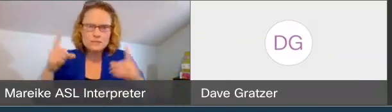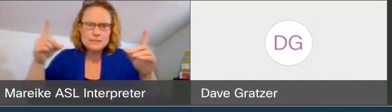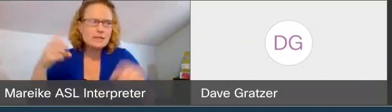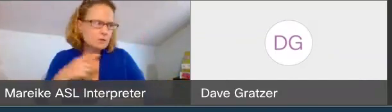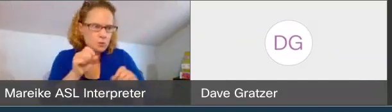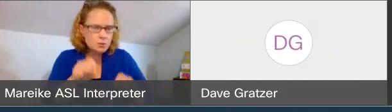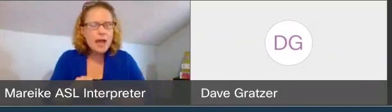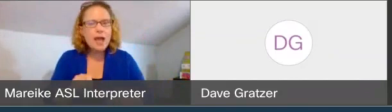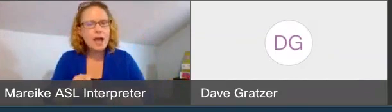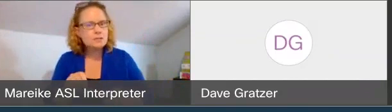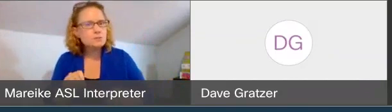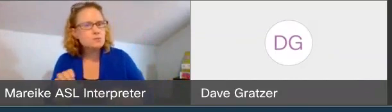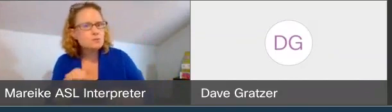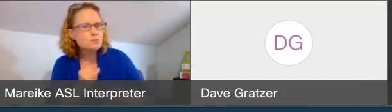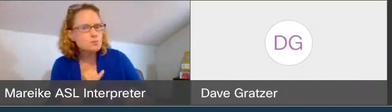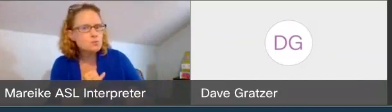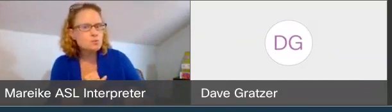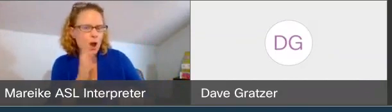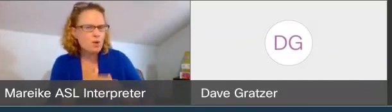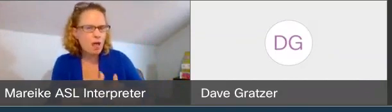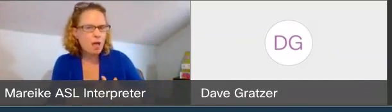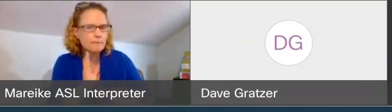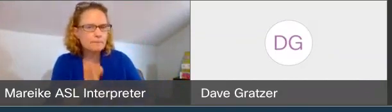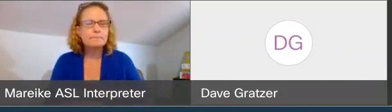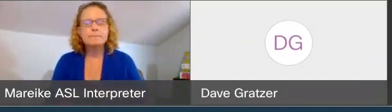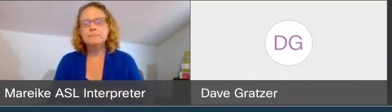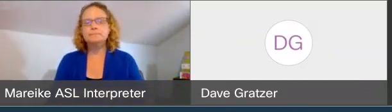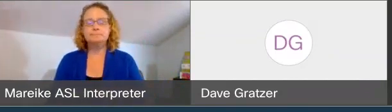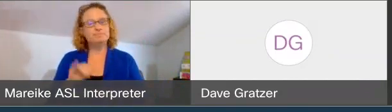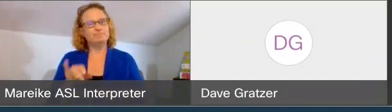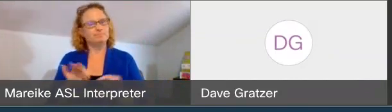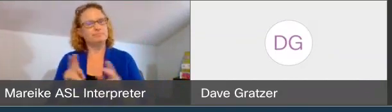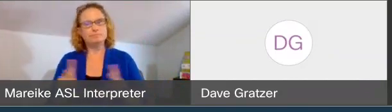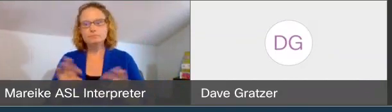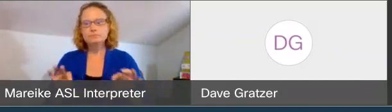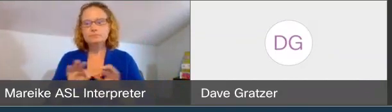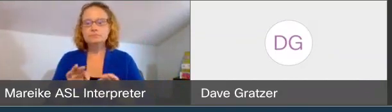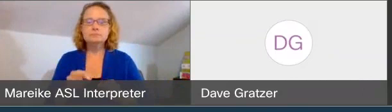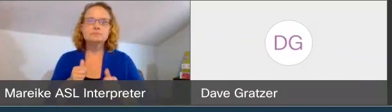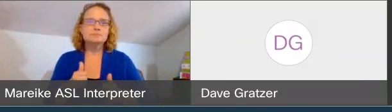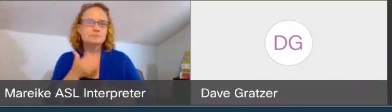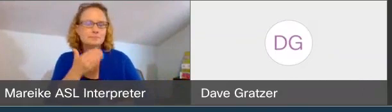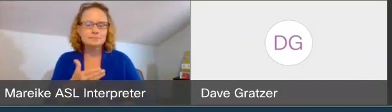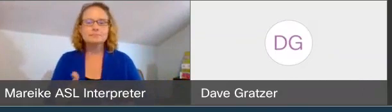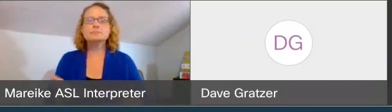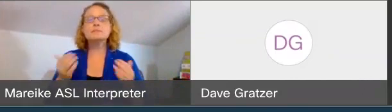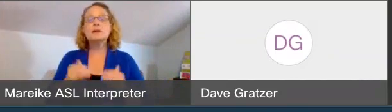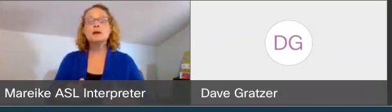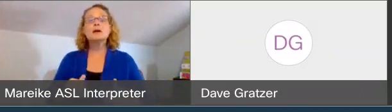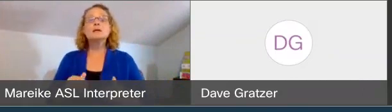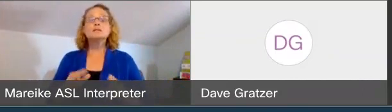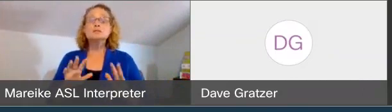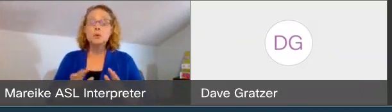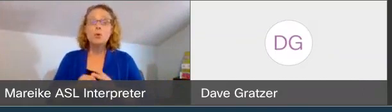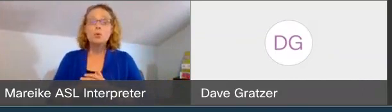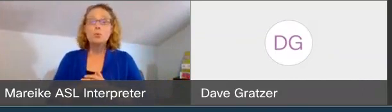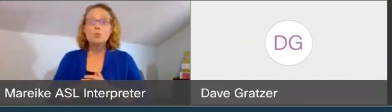I think is just extremely powerful. - [Michele] Great, thank you. So I'm not quite